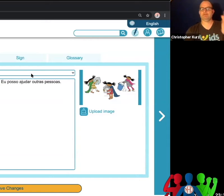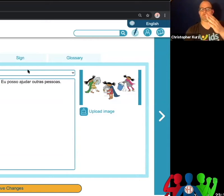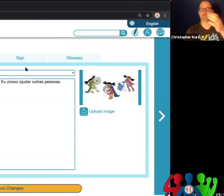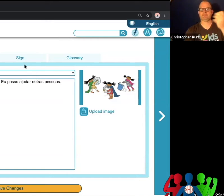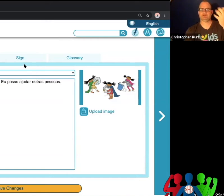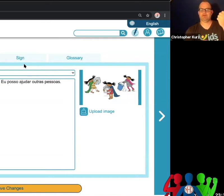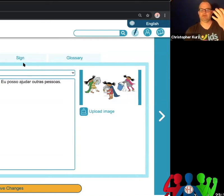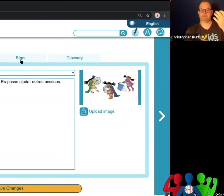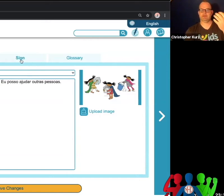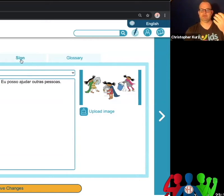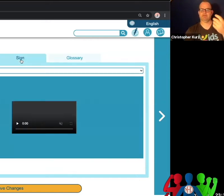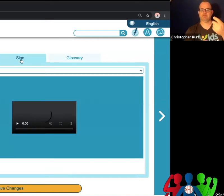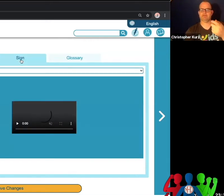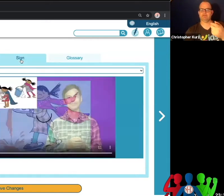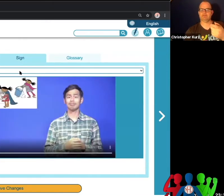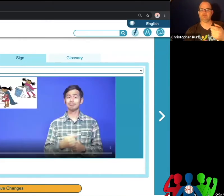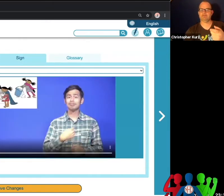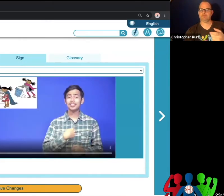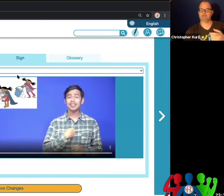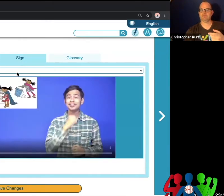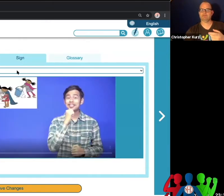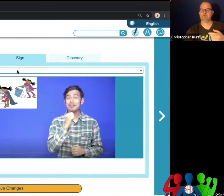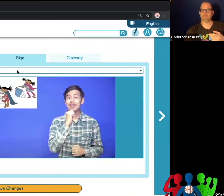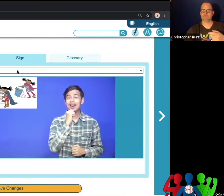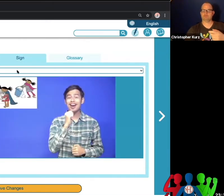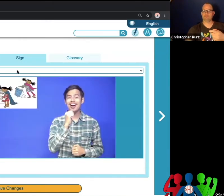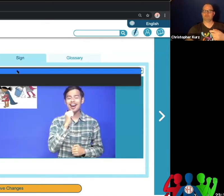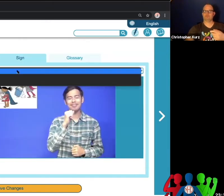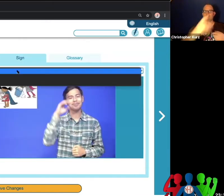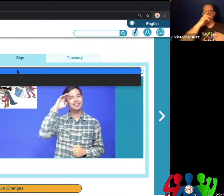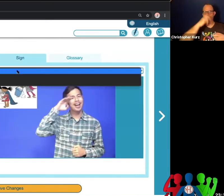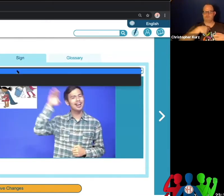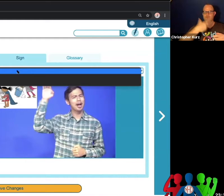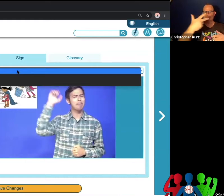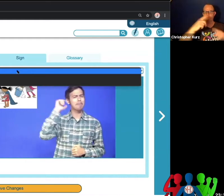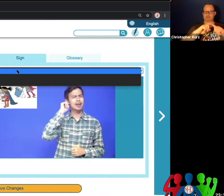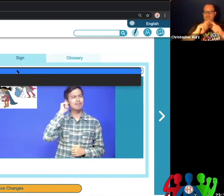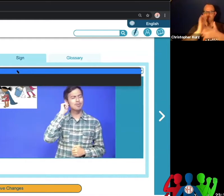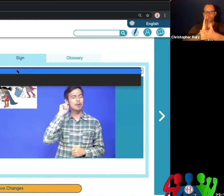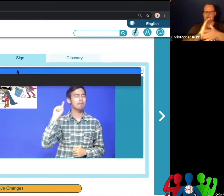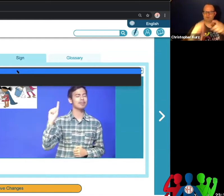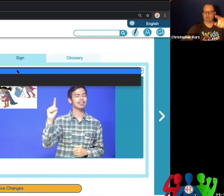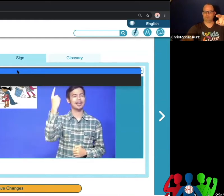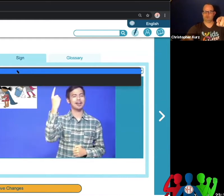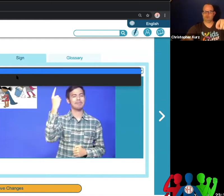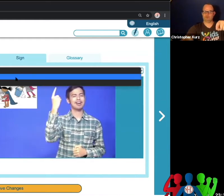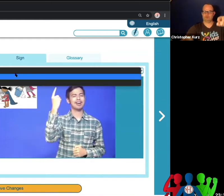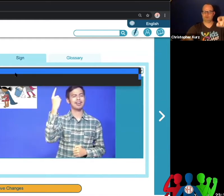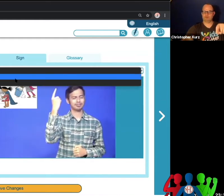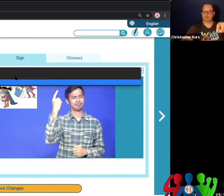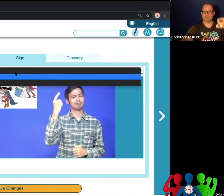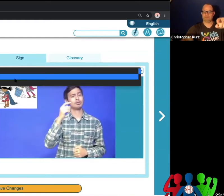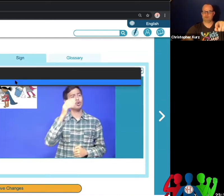So this is how we can change languages in the previous examples that I was showing you, because they're all loaded here into the